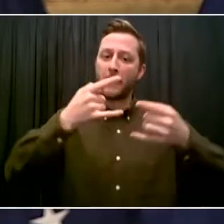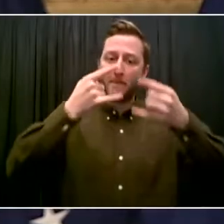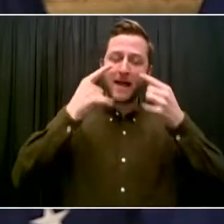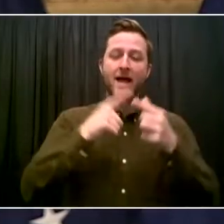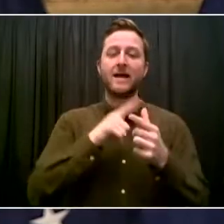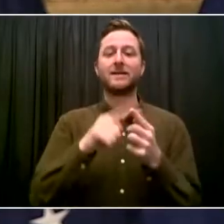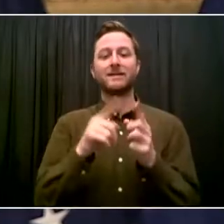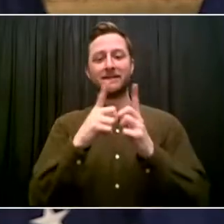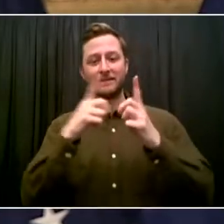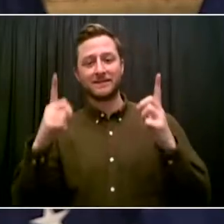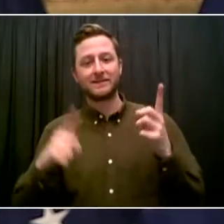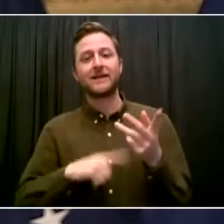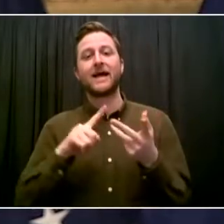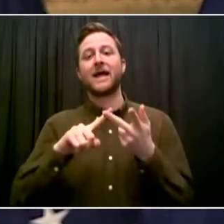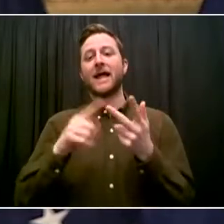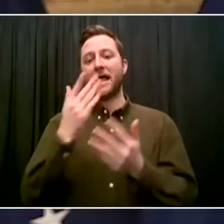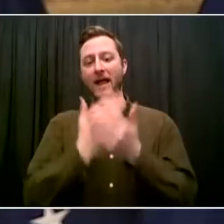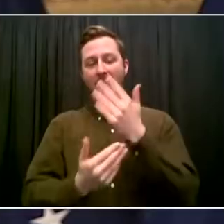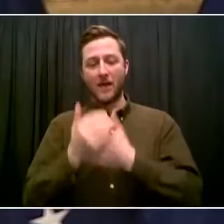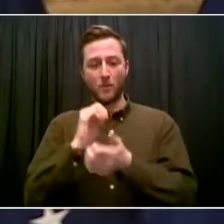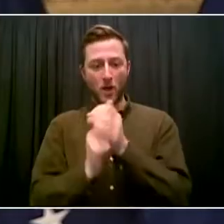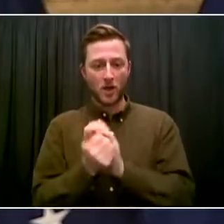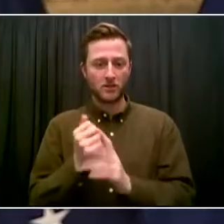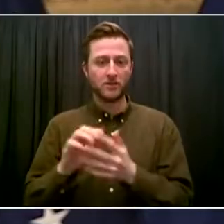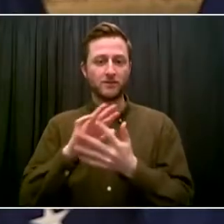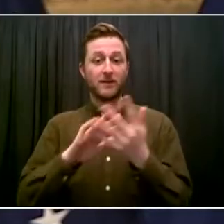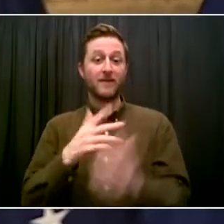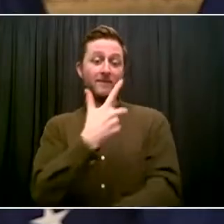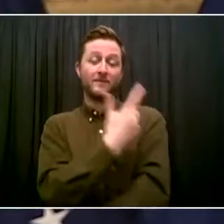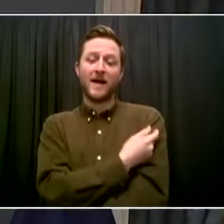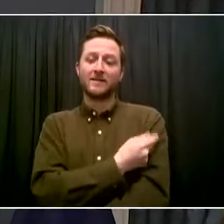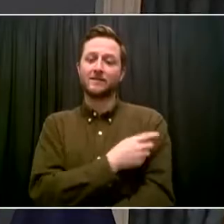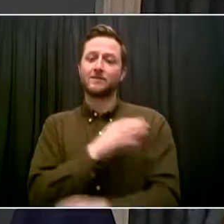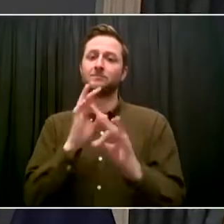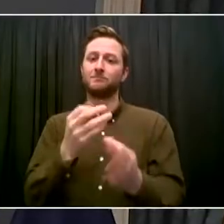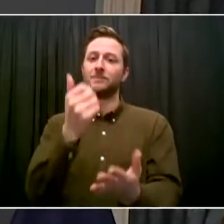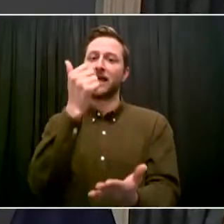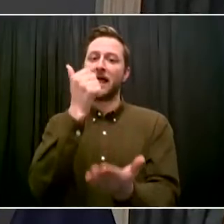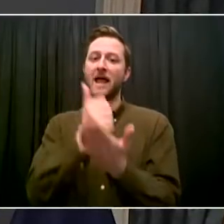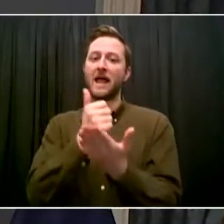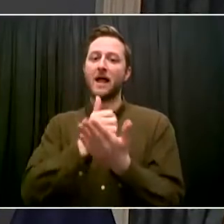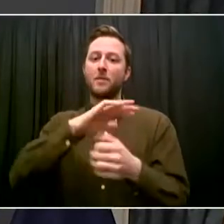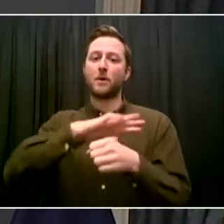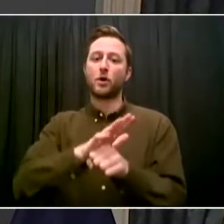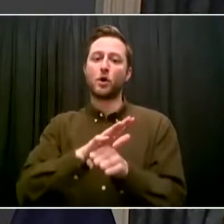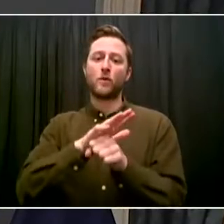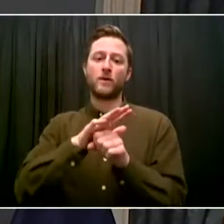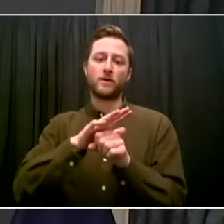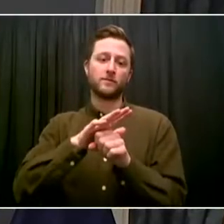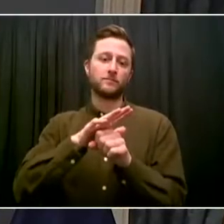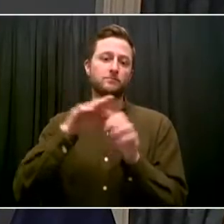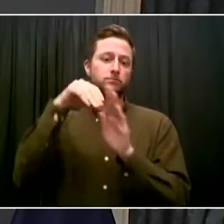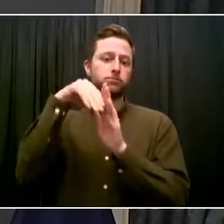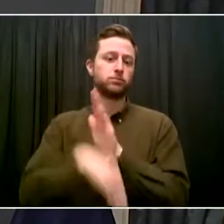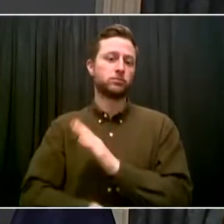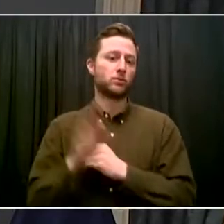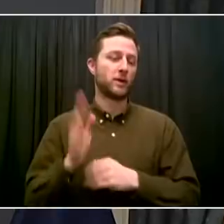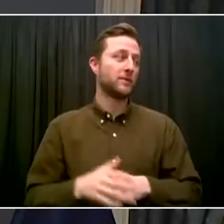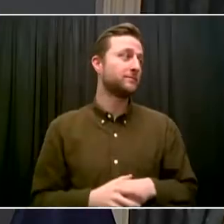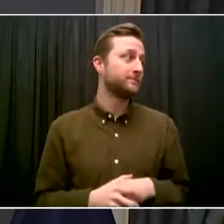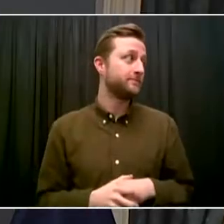TESTS, AND MORE FORTITUDE IN